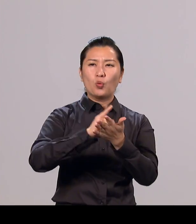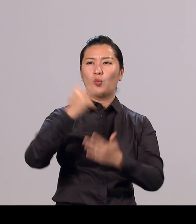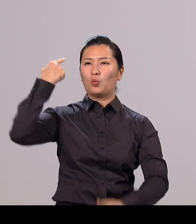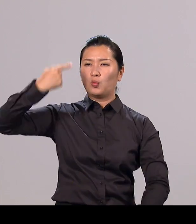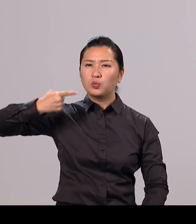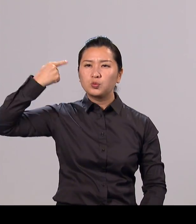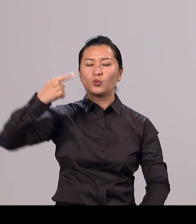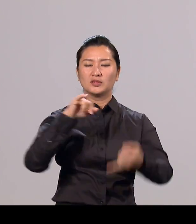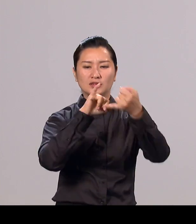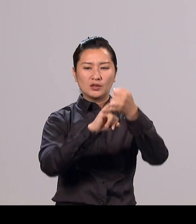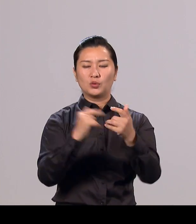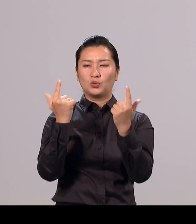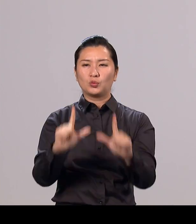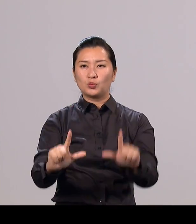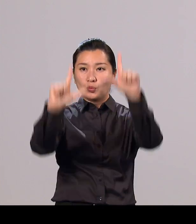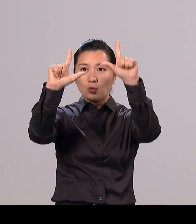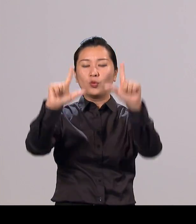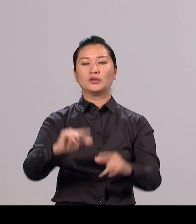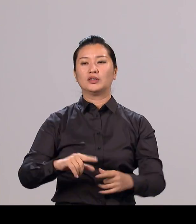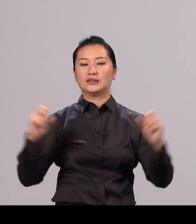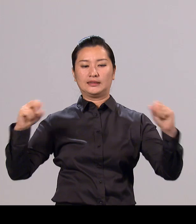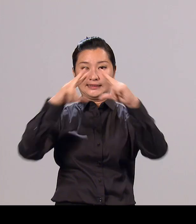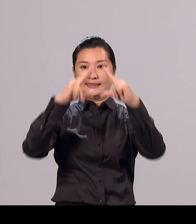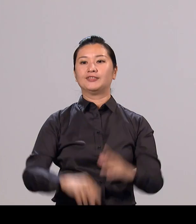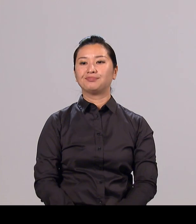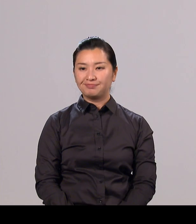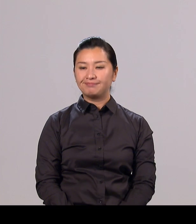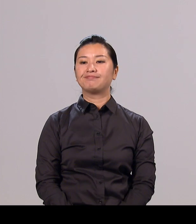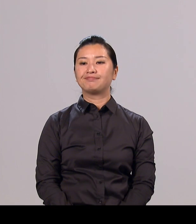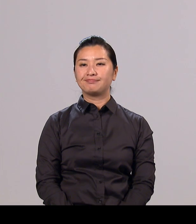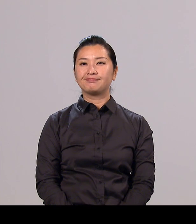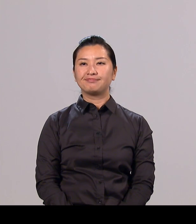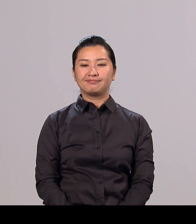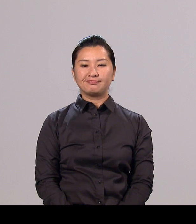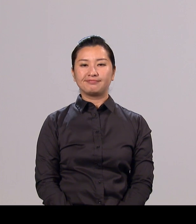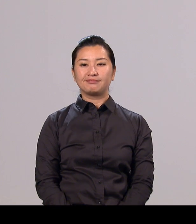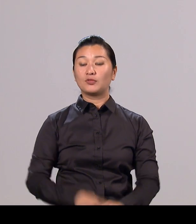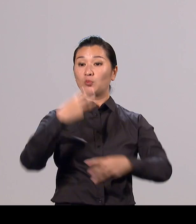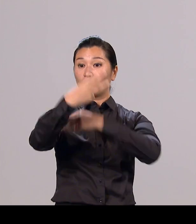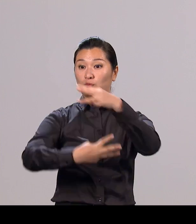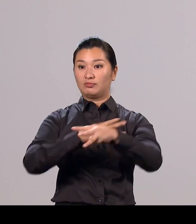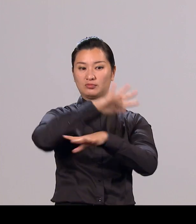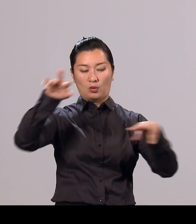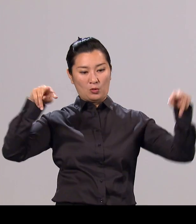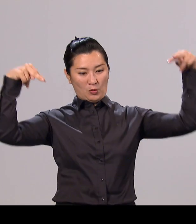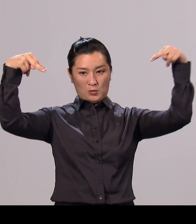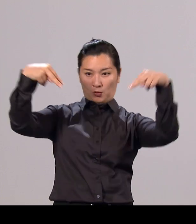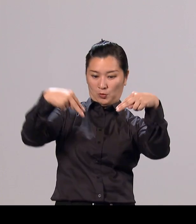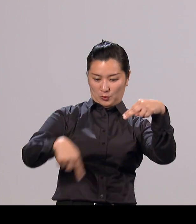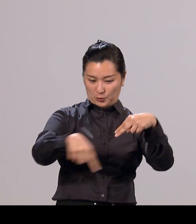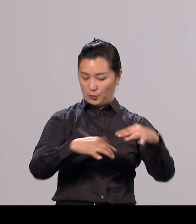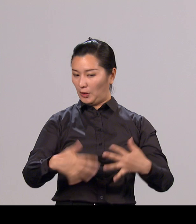One of the shining spots in the world, in human civilization, where people want to be.